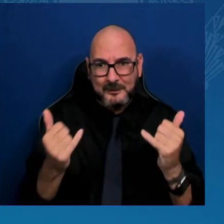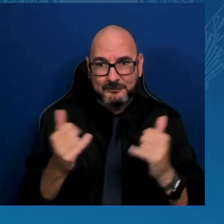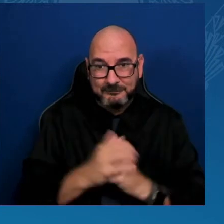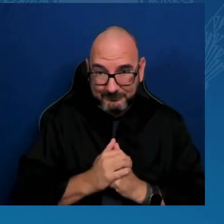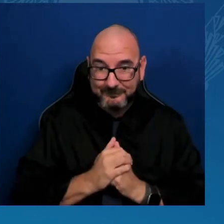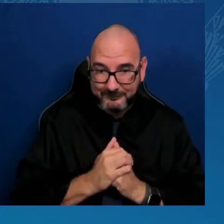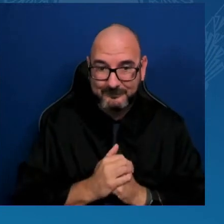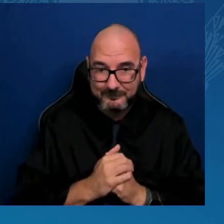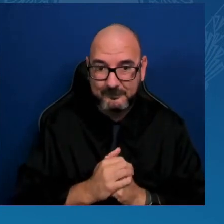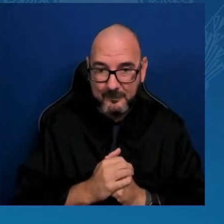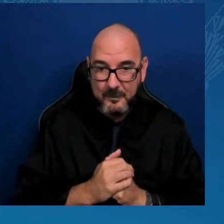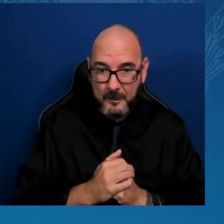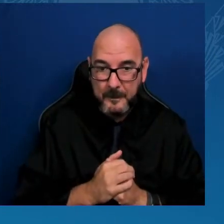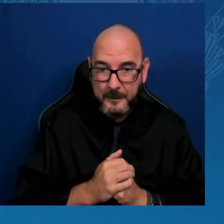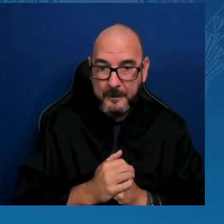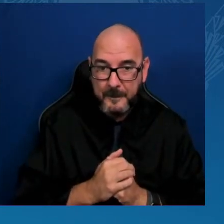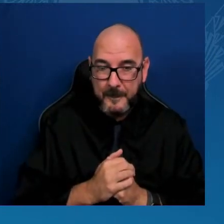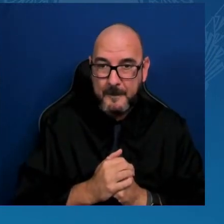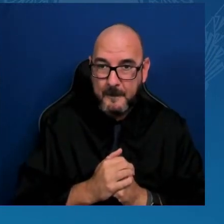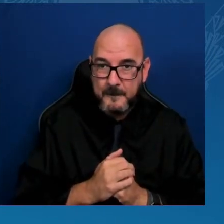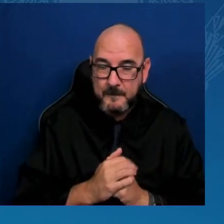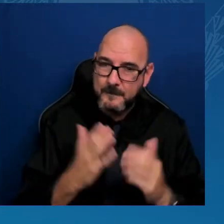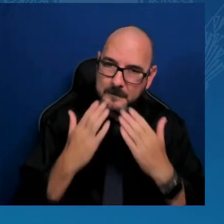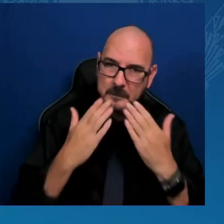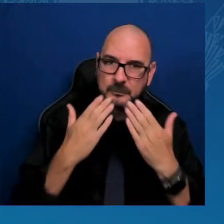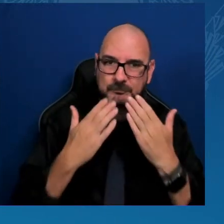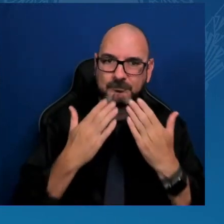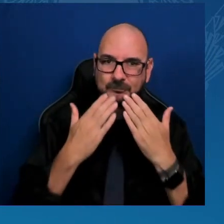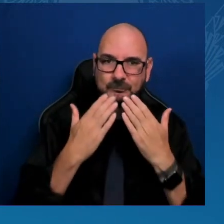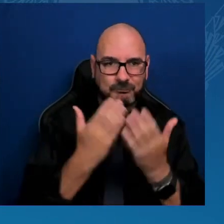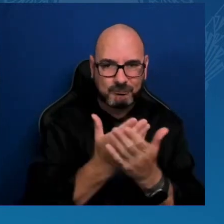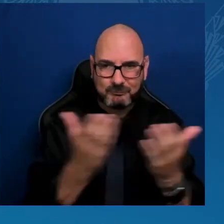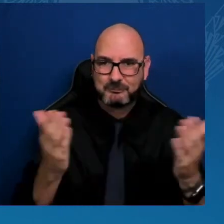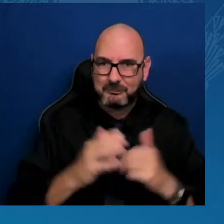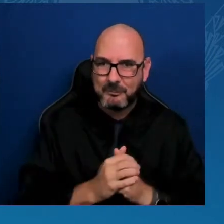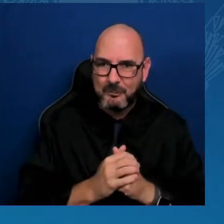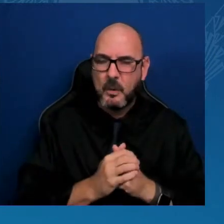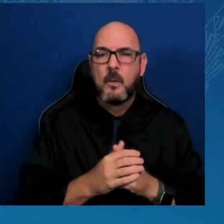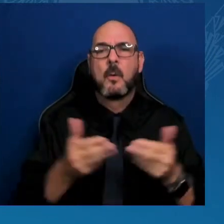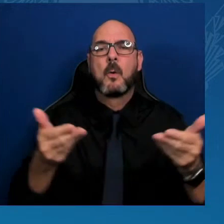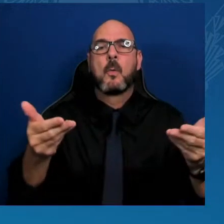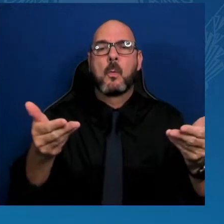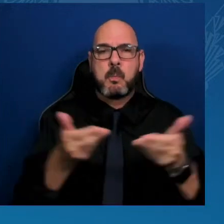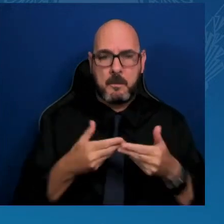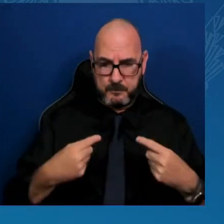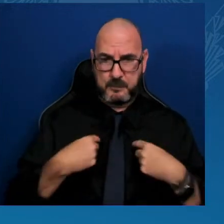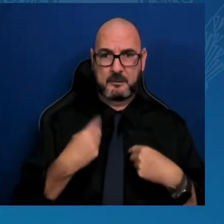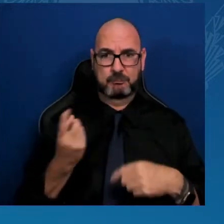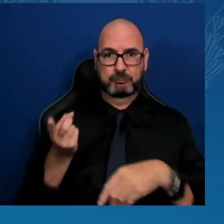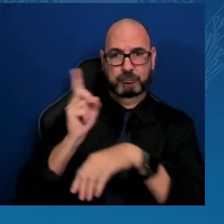thank you all for welcoming me so warmly. And thank you for the work you do every day for our nation.